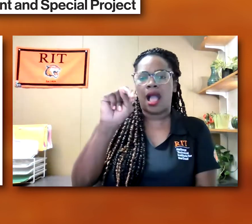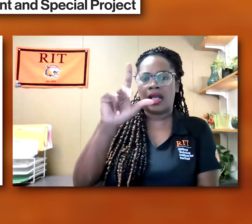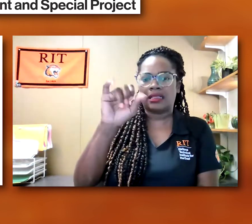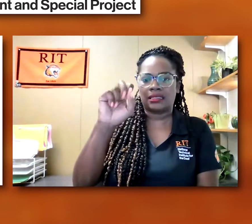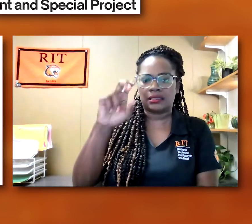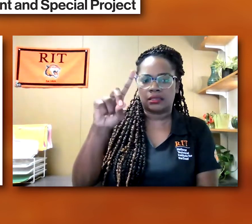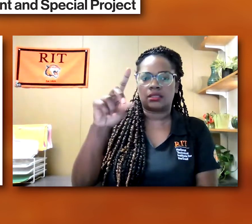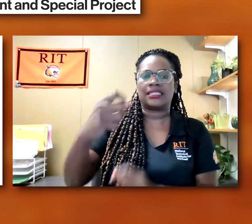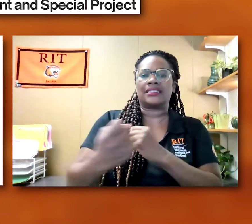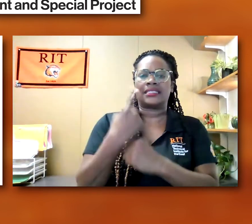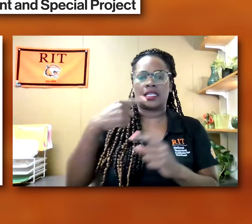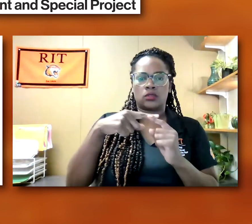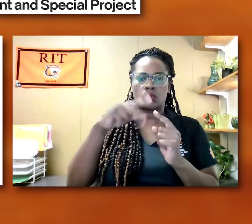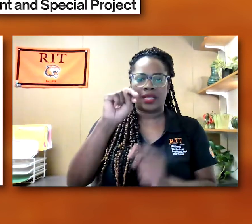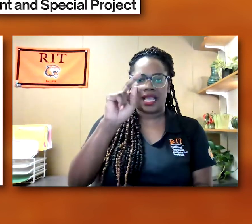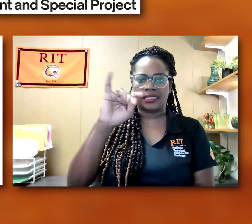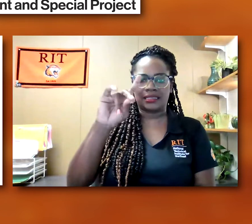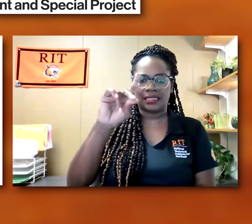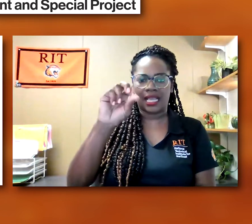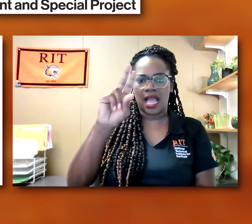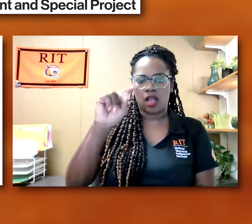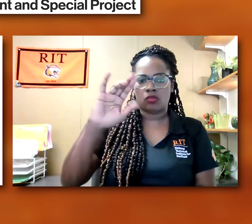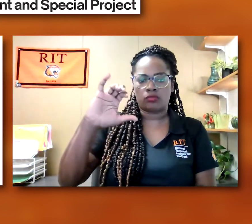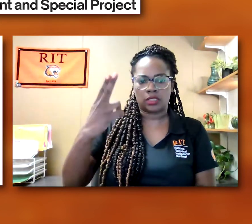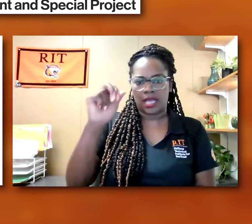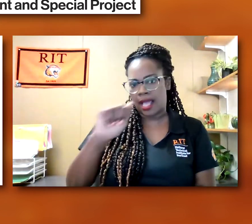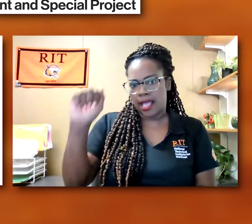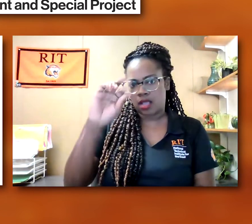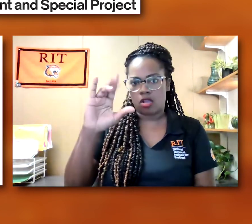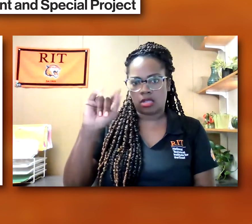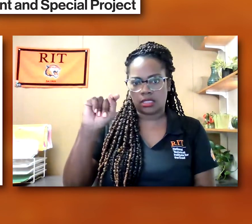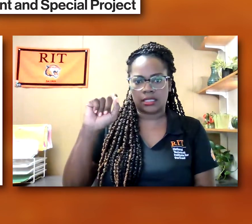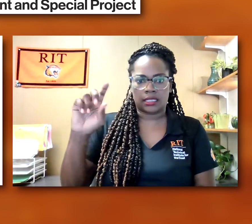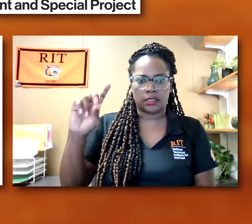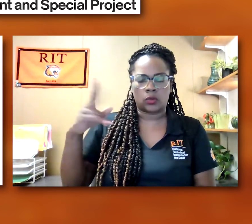upload it to YouTube as an unlisted video and then send it to our email address listed